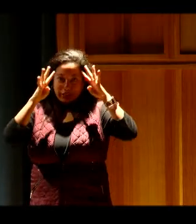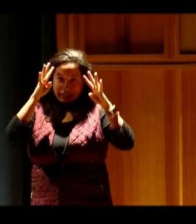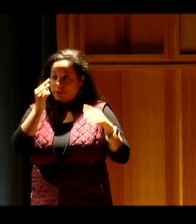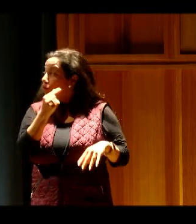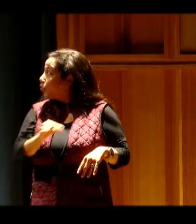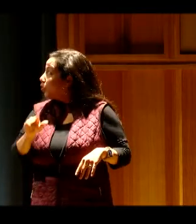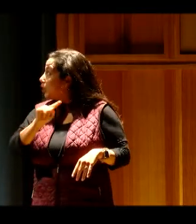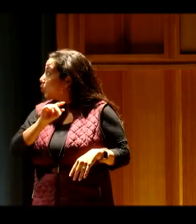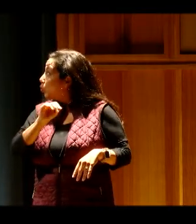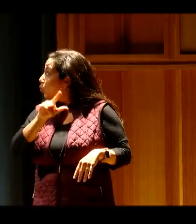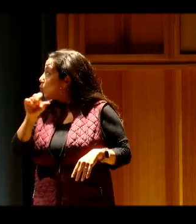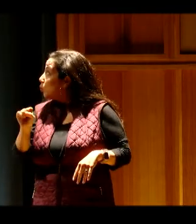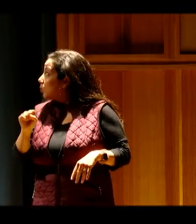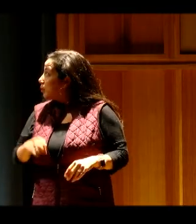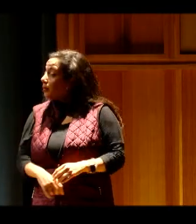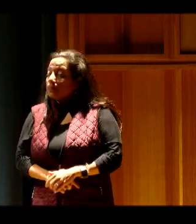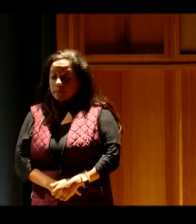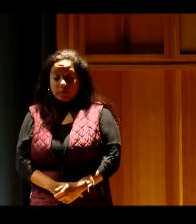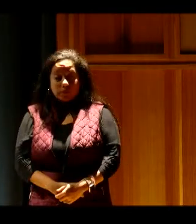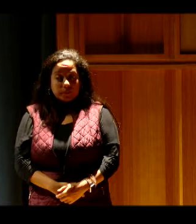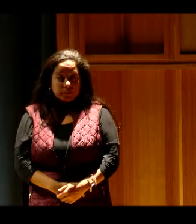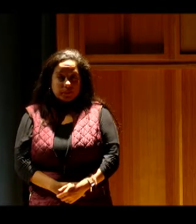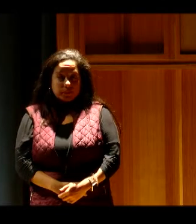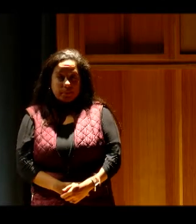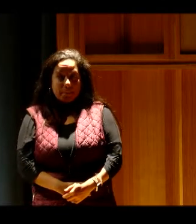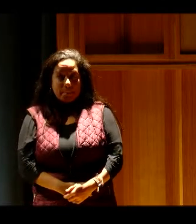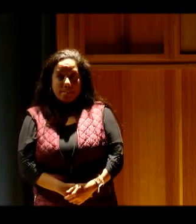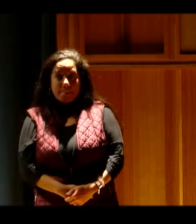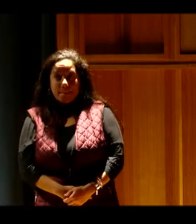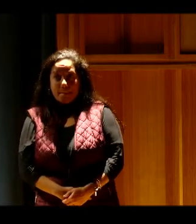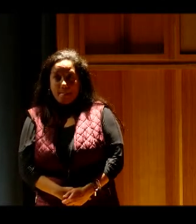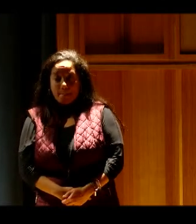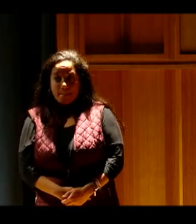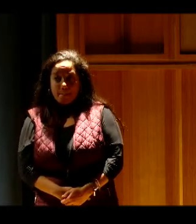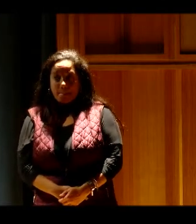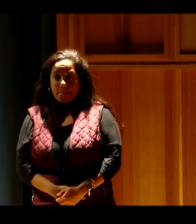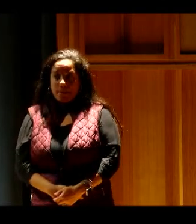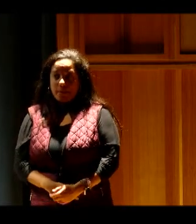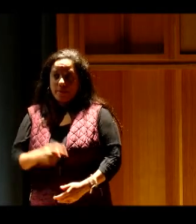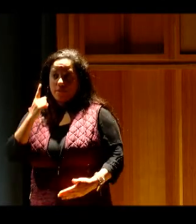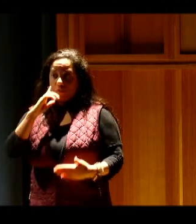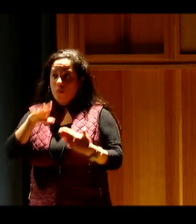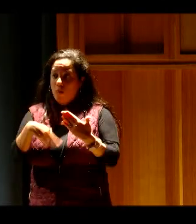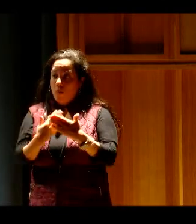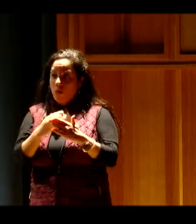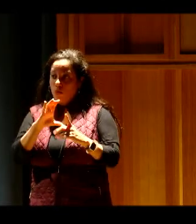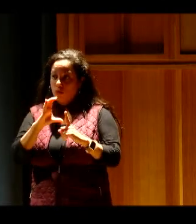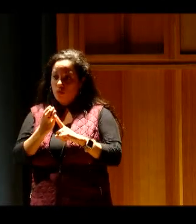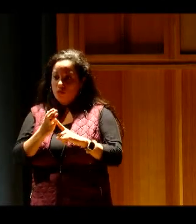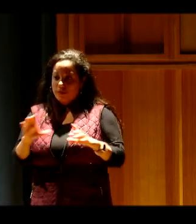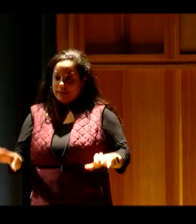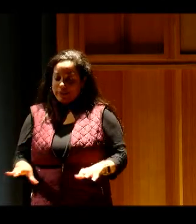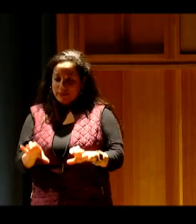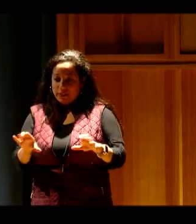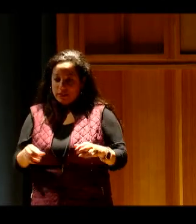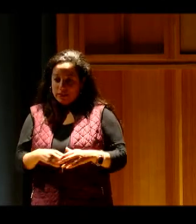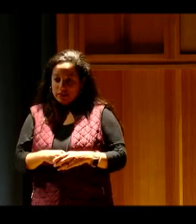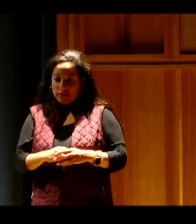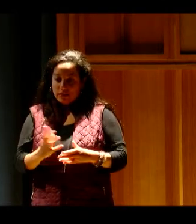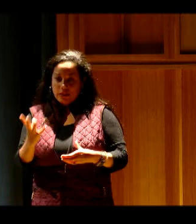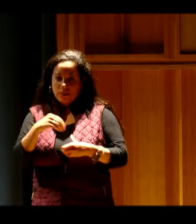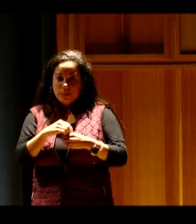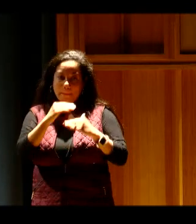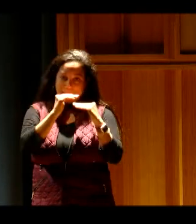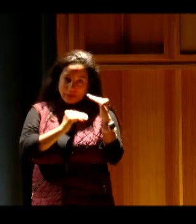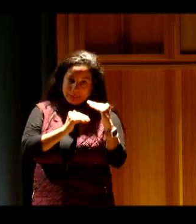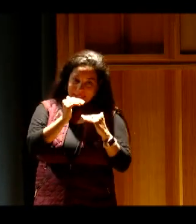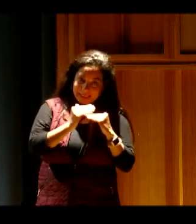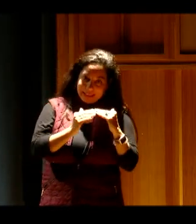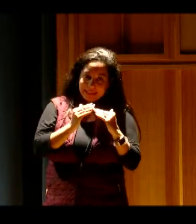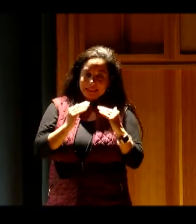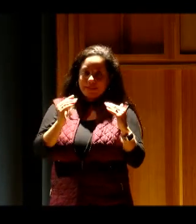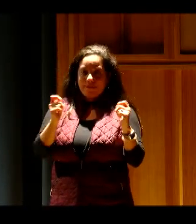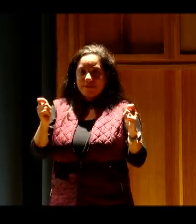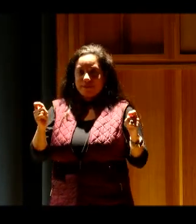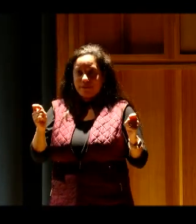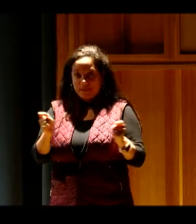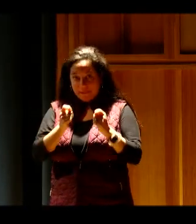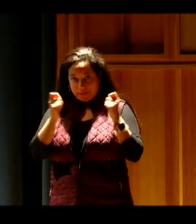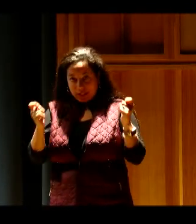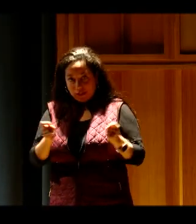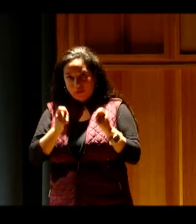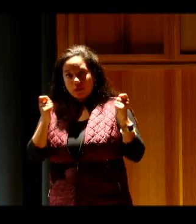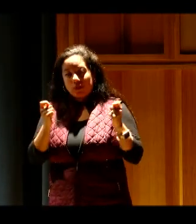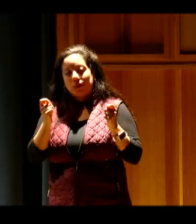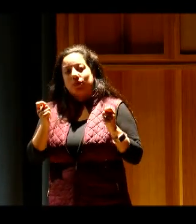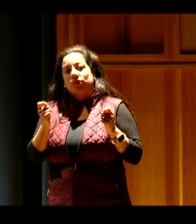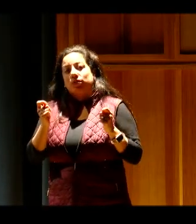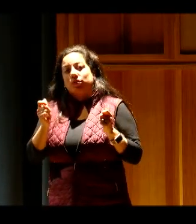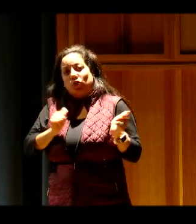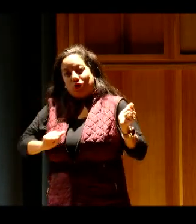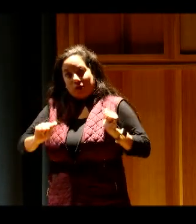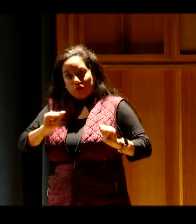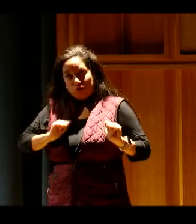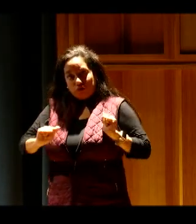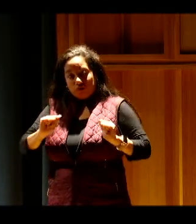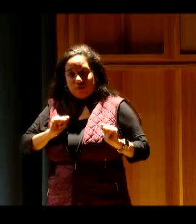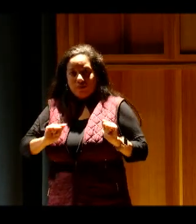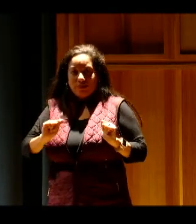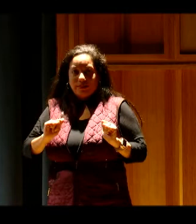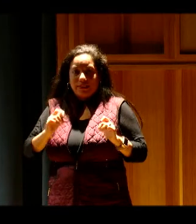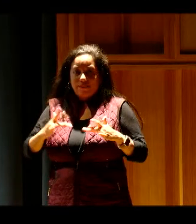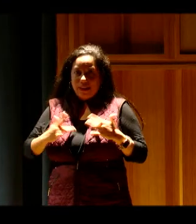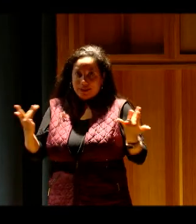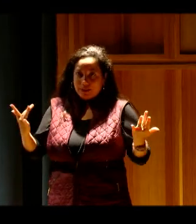What they will do for all our cultural activities which include buildings, festivals, productions, events, touring,